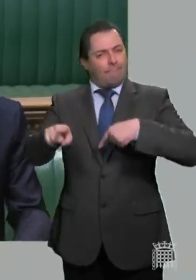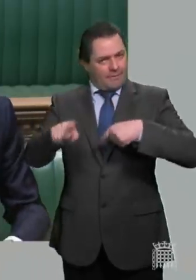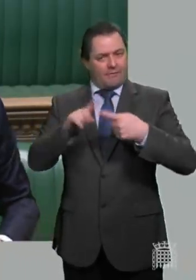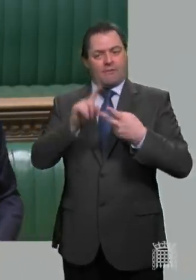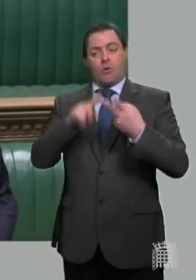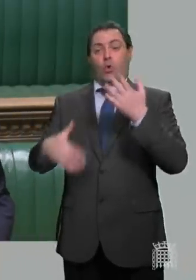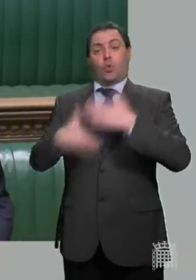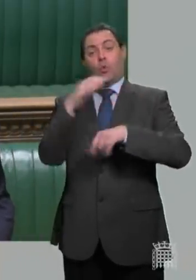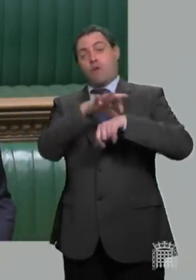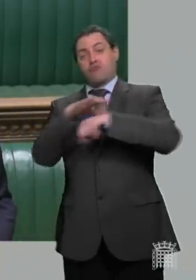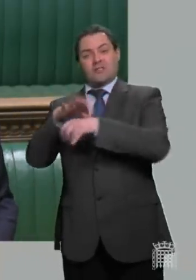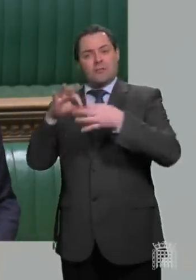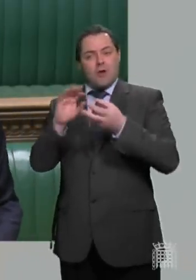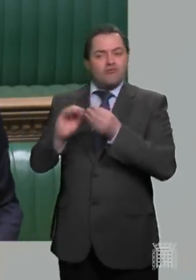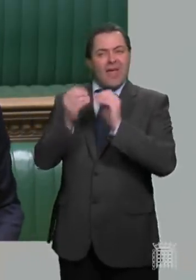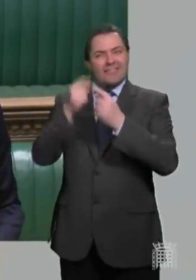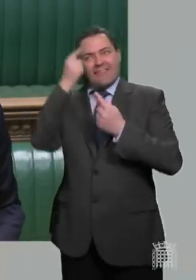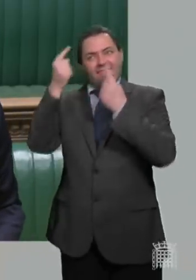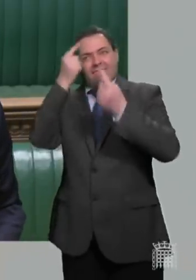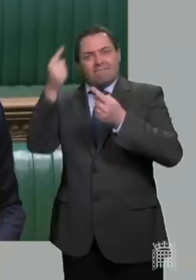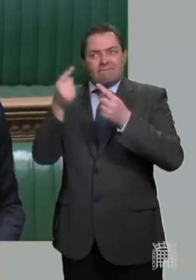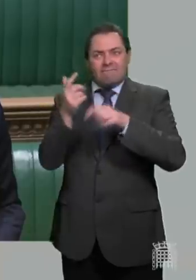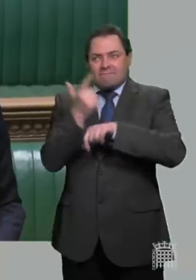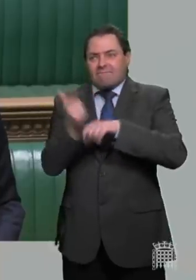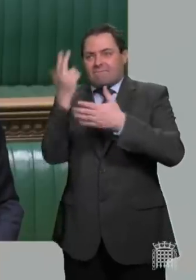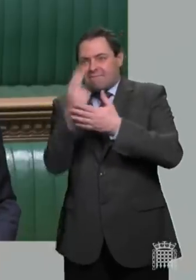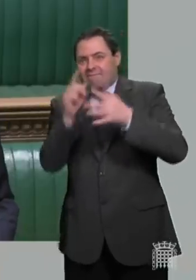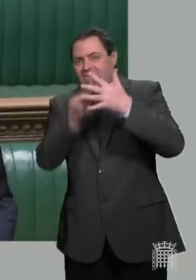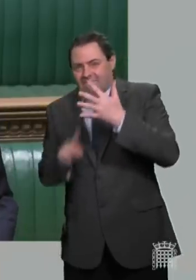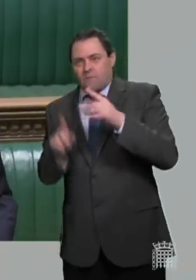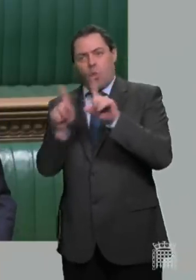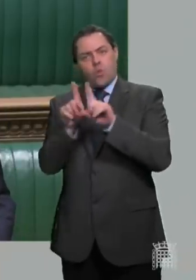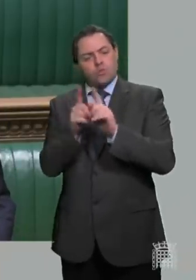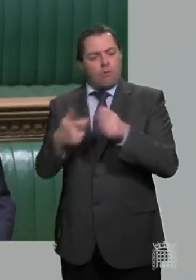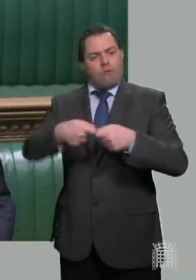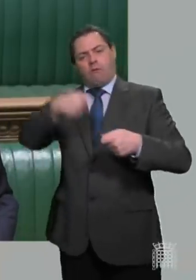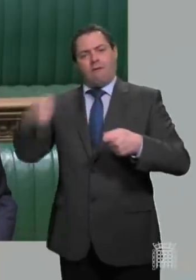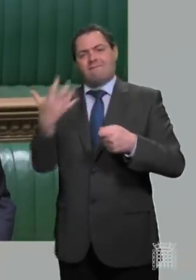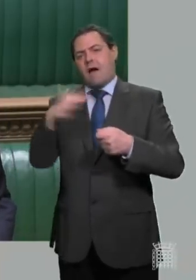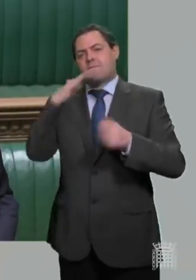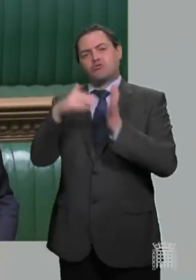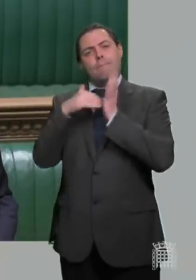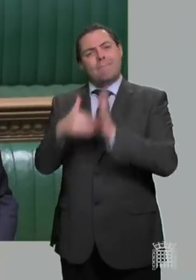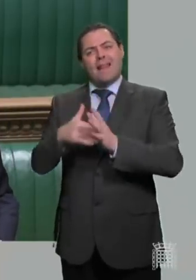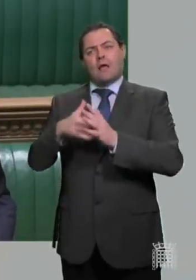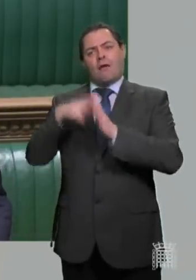in the creative industries; and extending our £500 million film and TV production restart scheme.